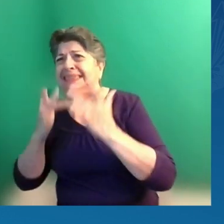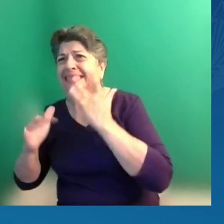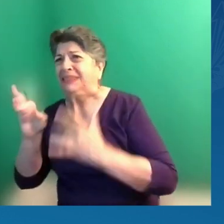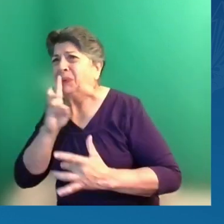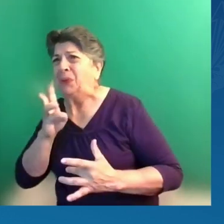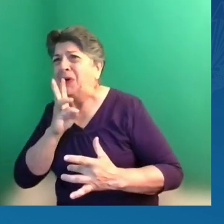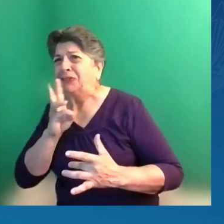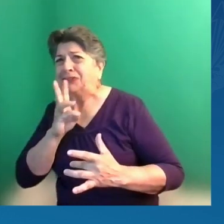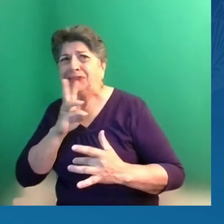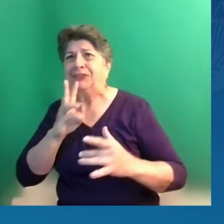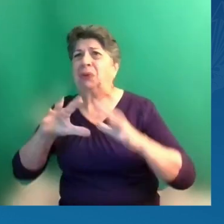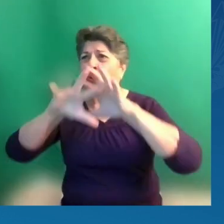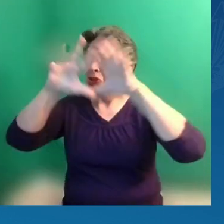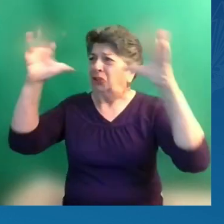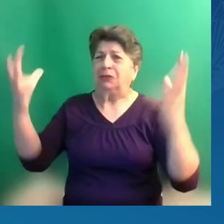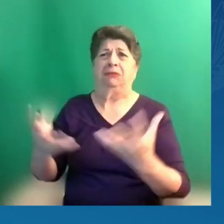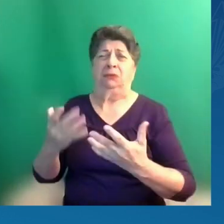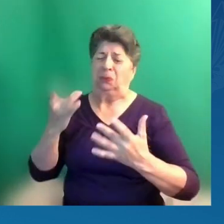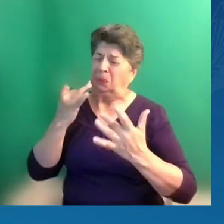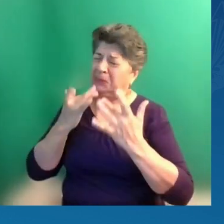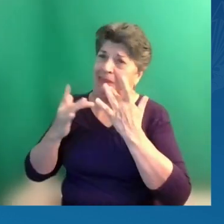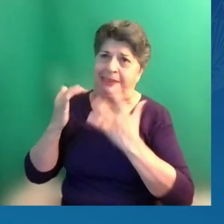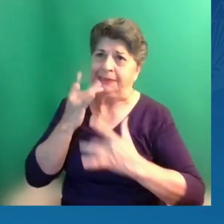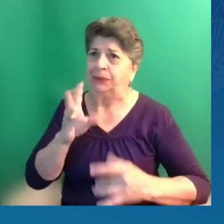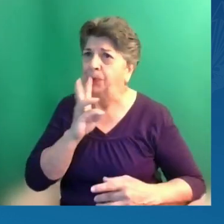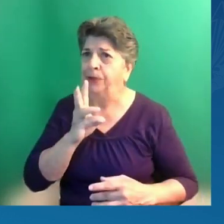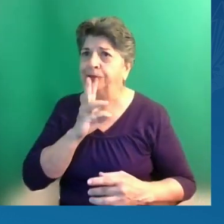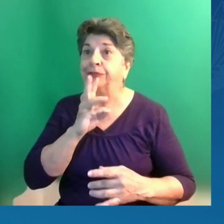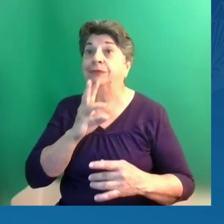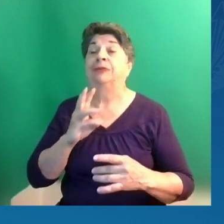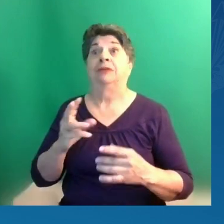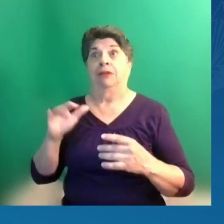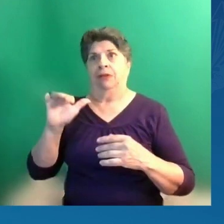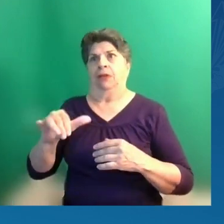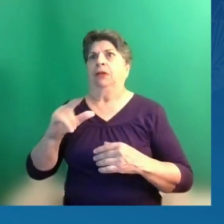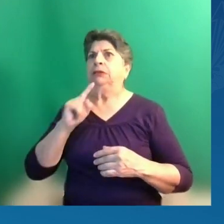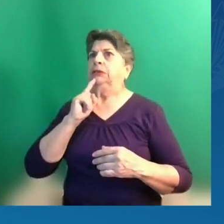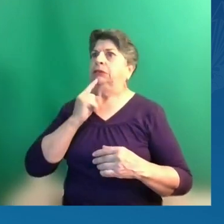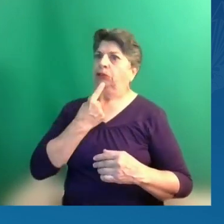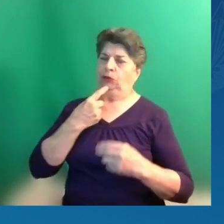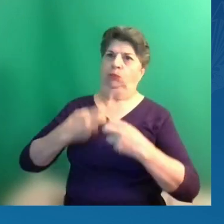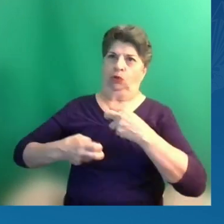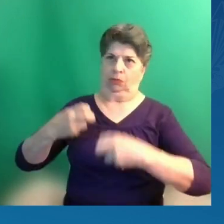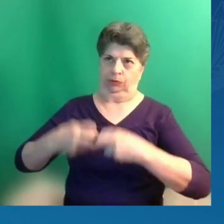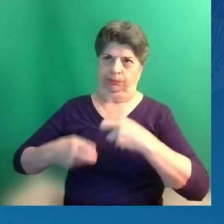are related to water, whether it's too much or too little. We cannot solve the climate crisis